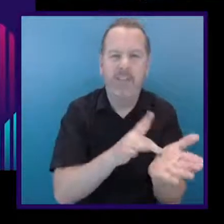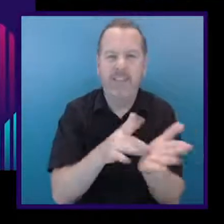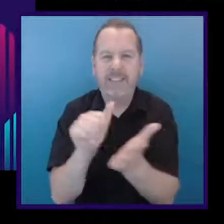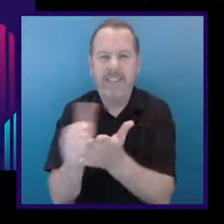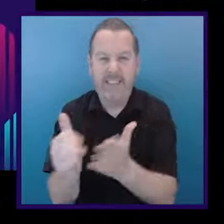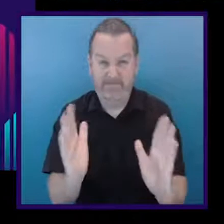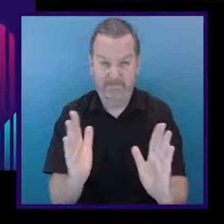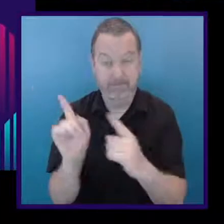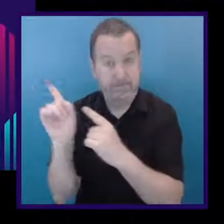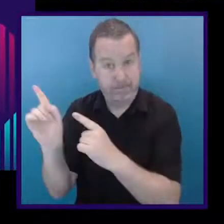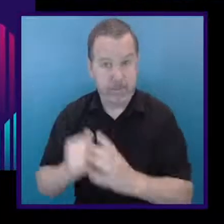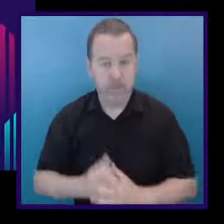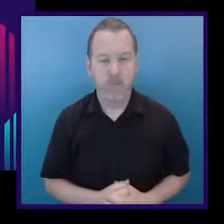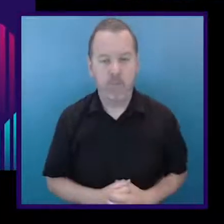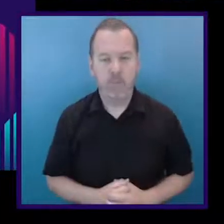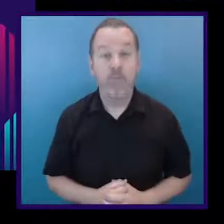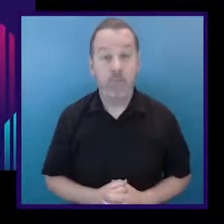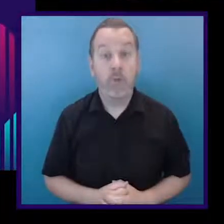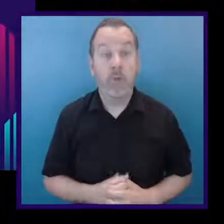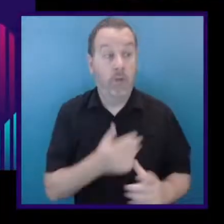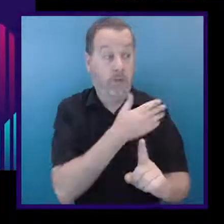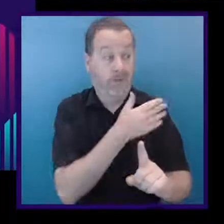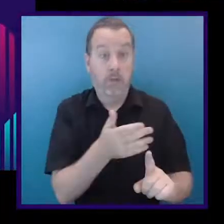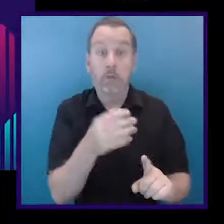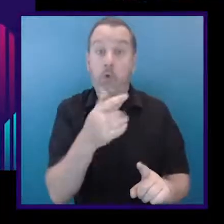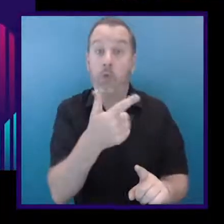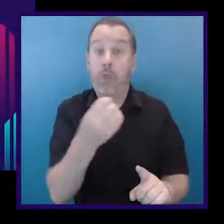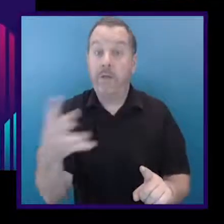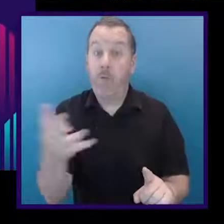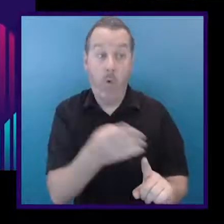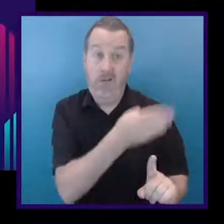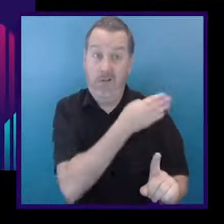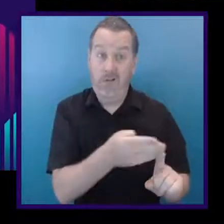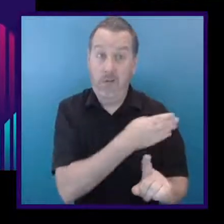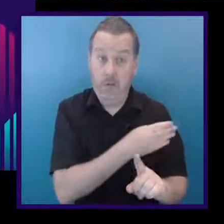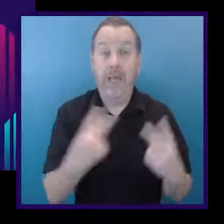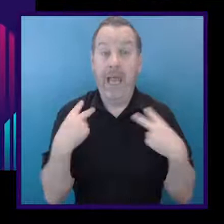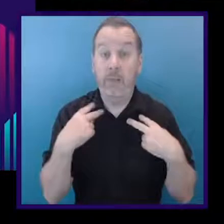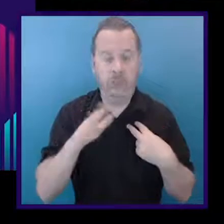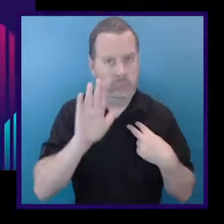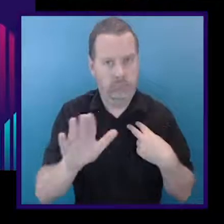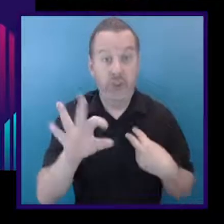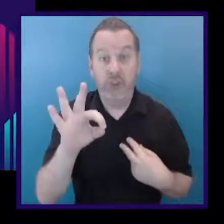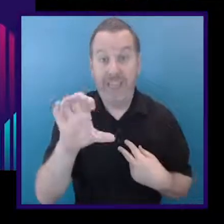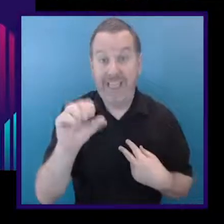Up until 2004 languages were a compulsory GCSE subject for young people.